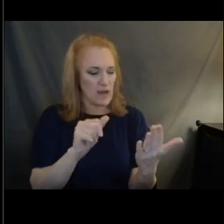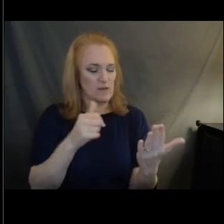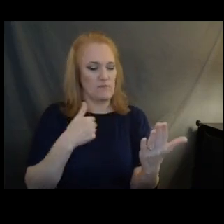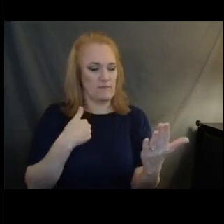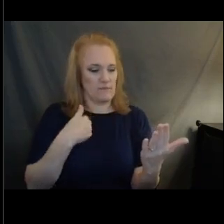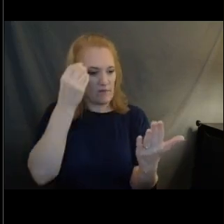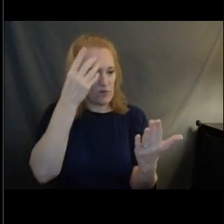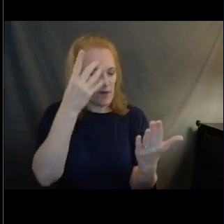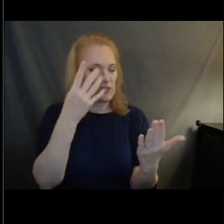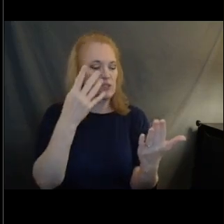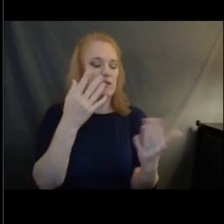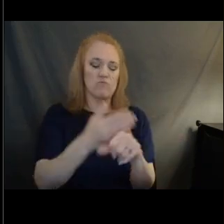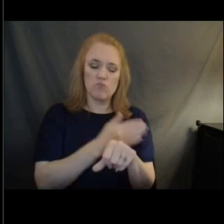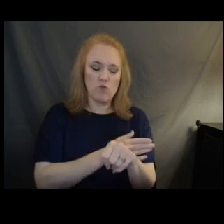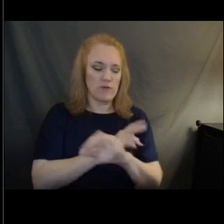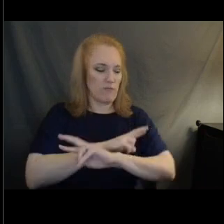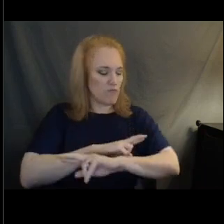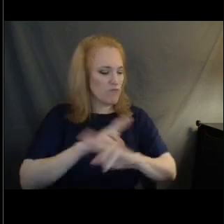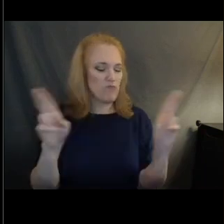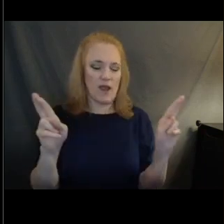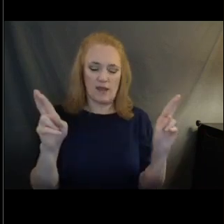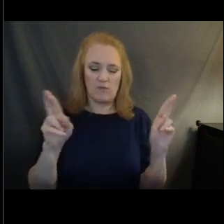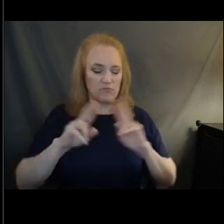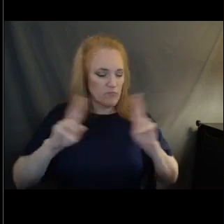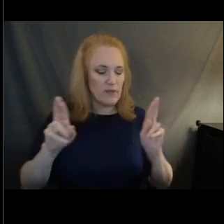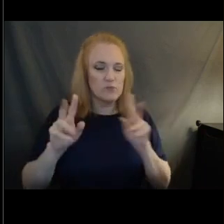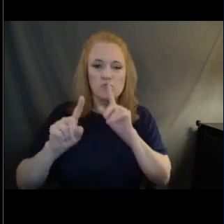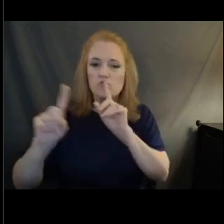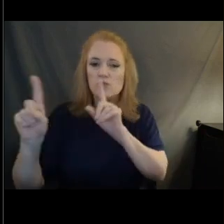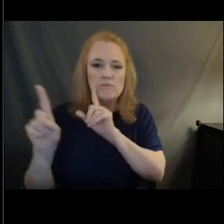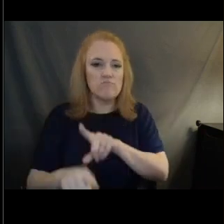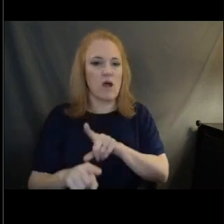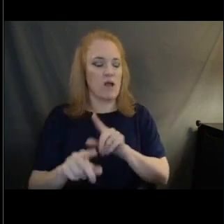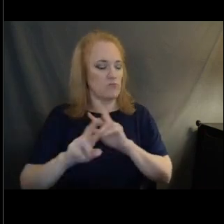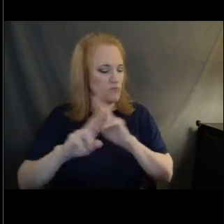improving our readiness and response capabilities and this tool is a big one to help us with that.